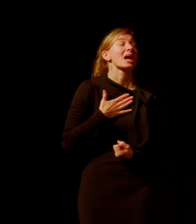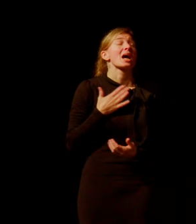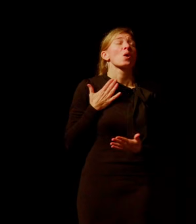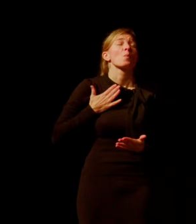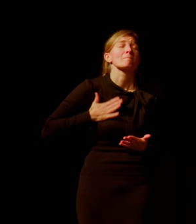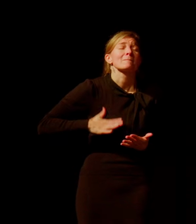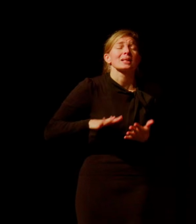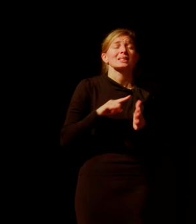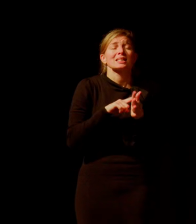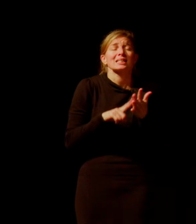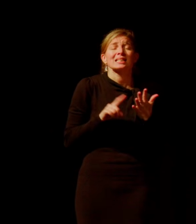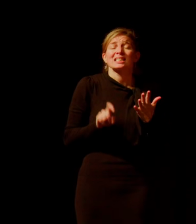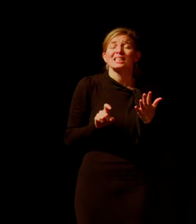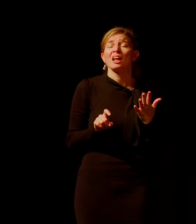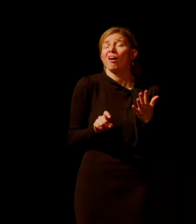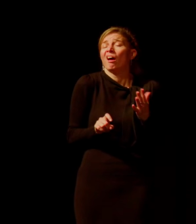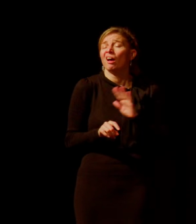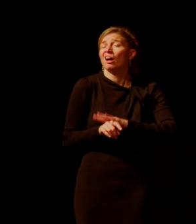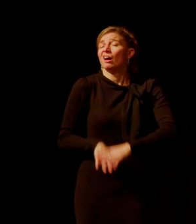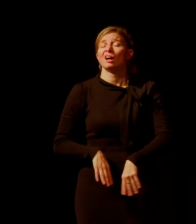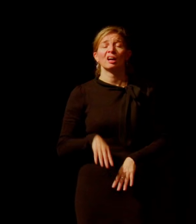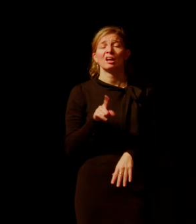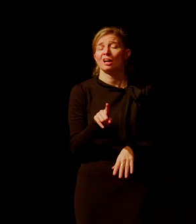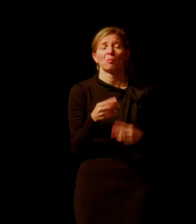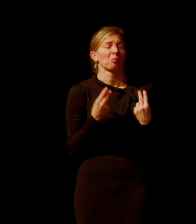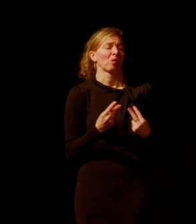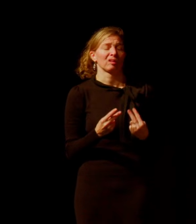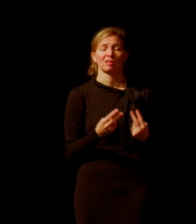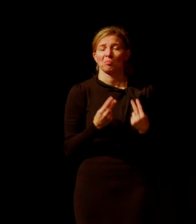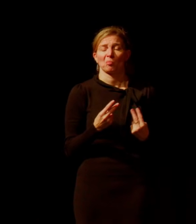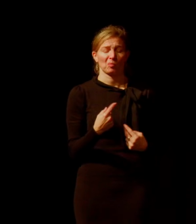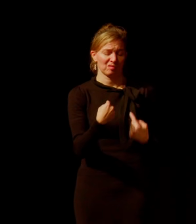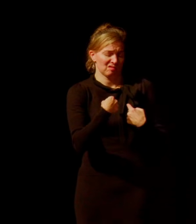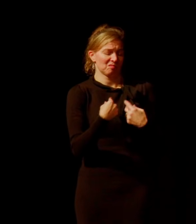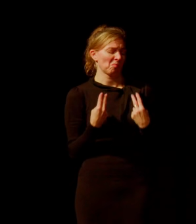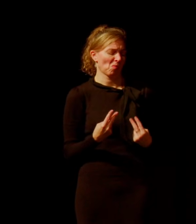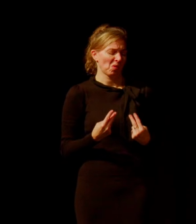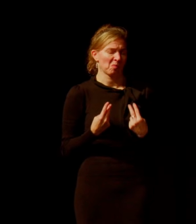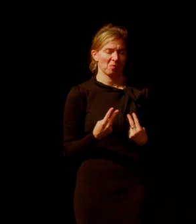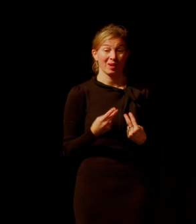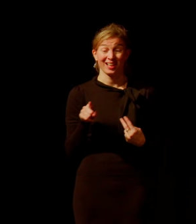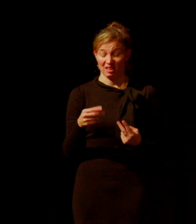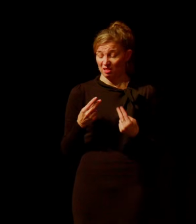And before you know it, it becomes a habit that quietly follows you everywhere else.